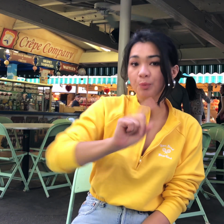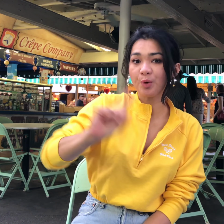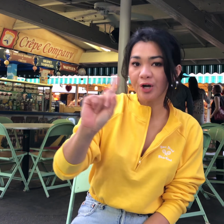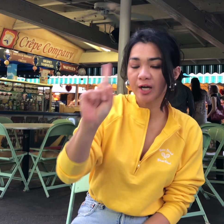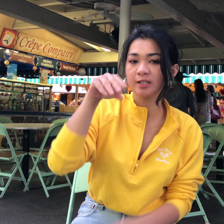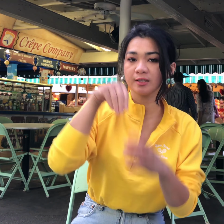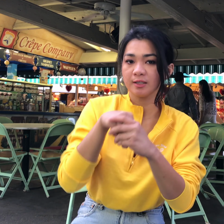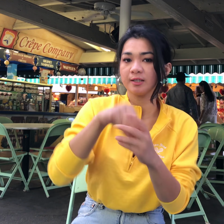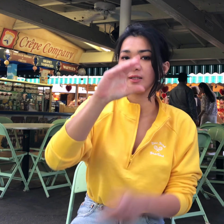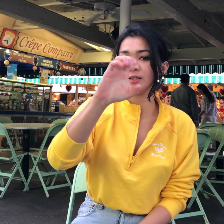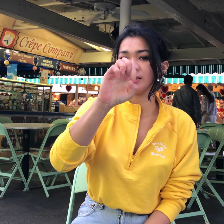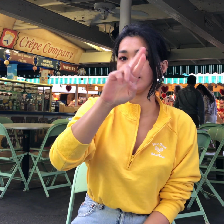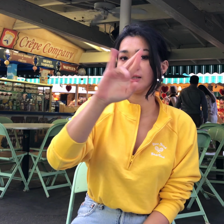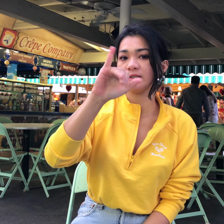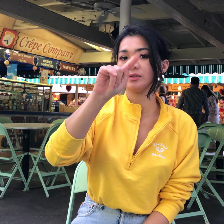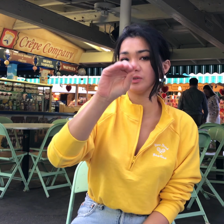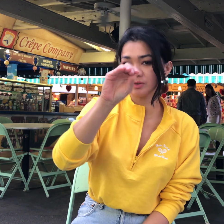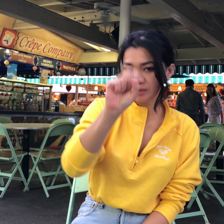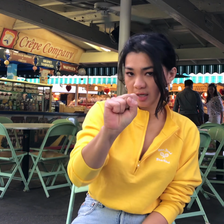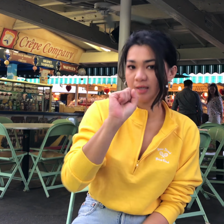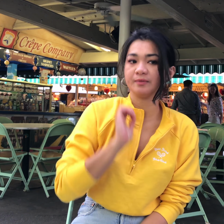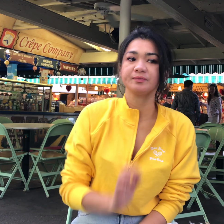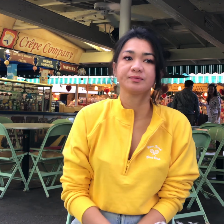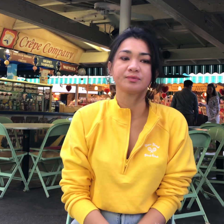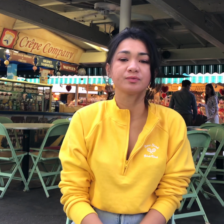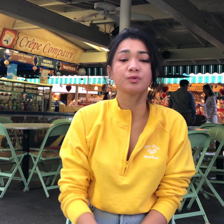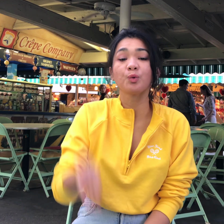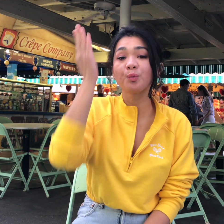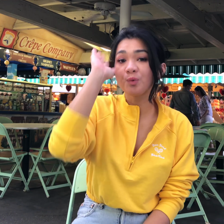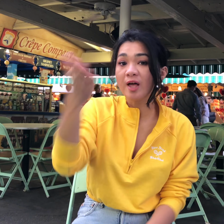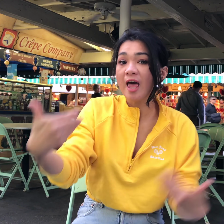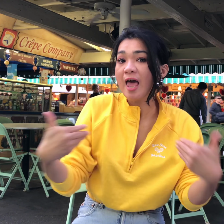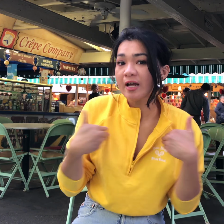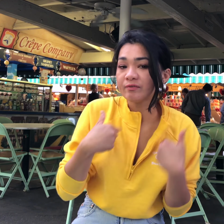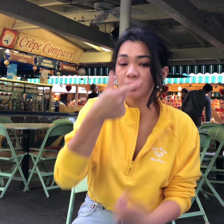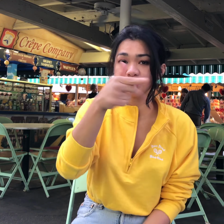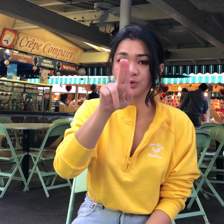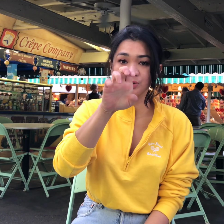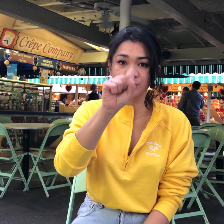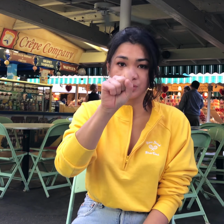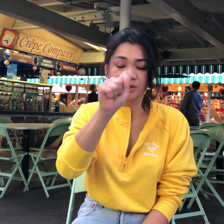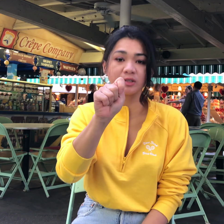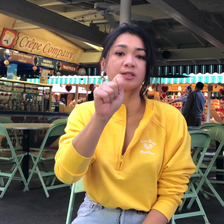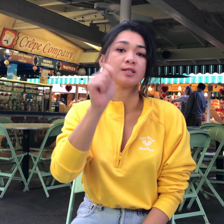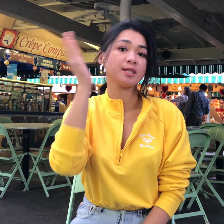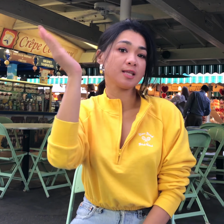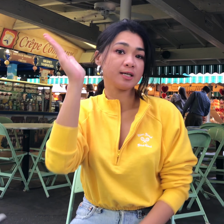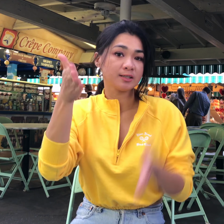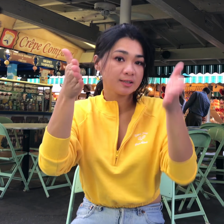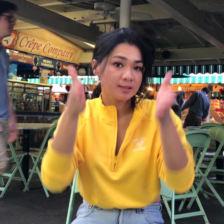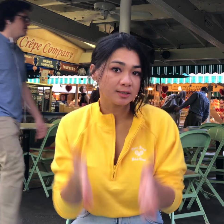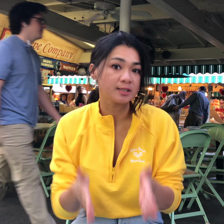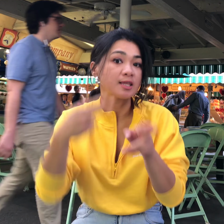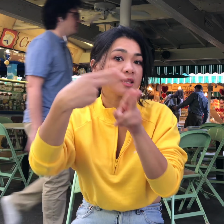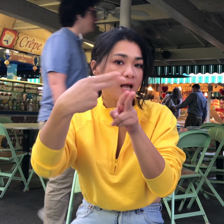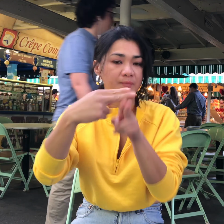It will be in city of Cerritos. We will have guest speakers and their names are